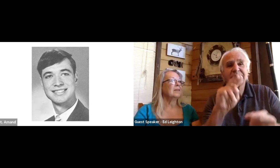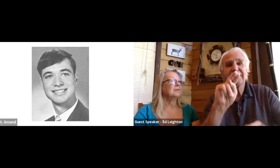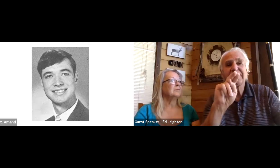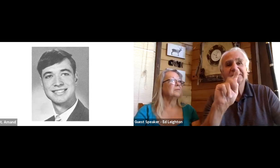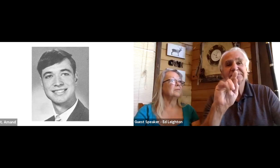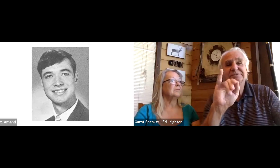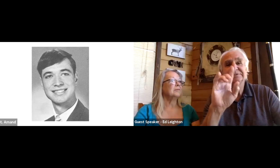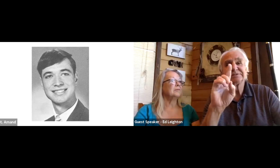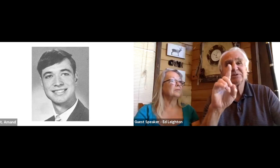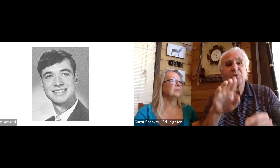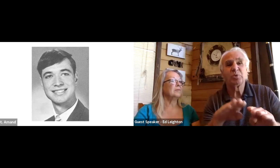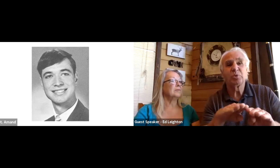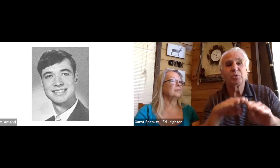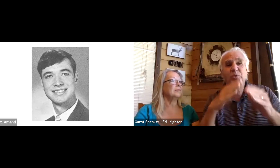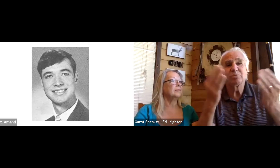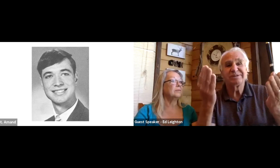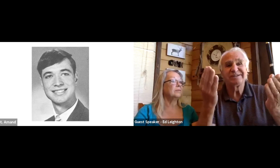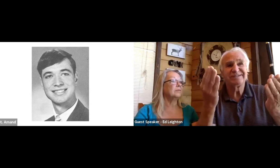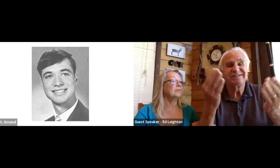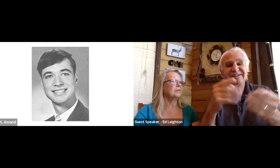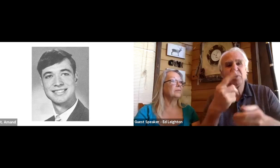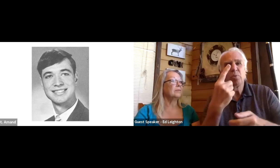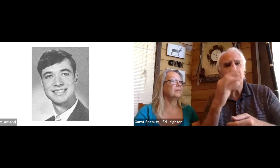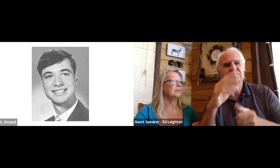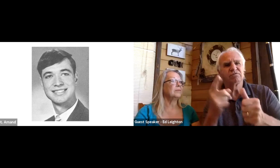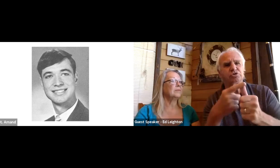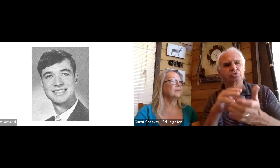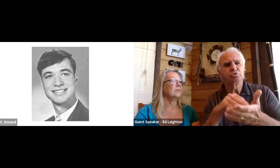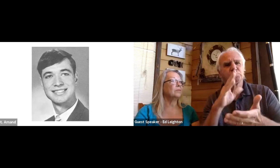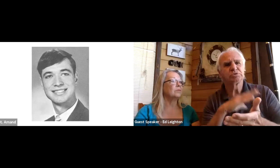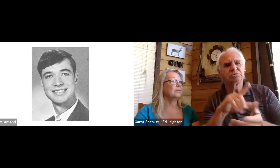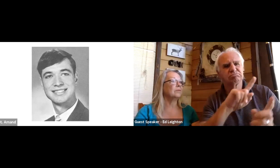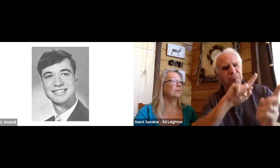I think he just did that for one, maybe two years, and then NTID opened its doors--